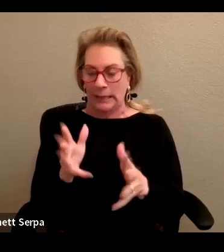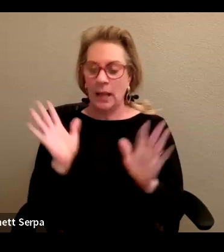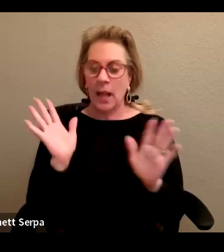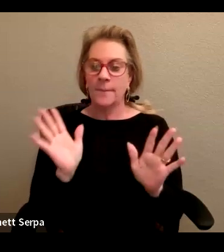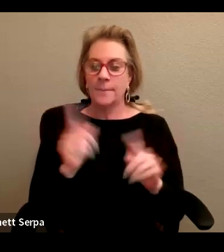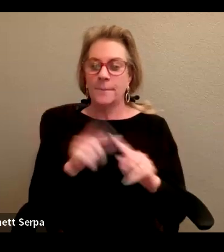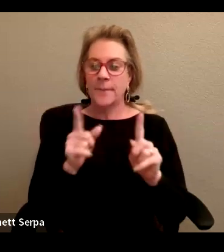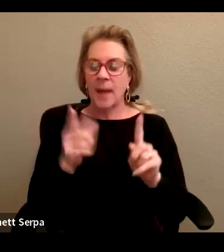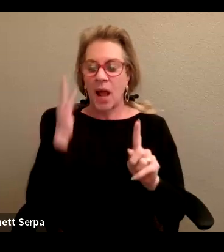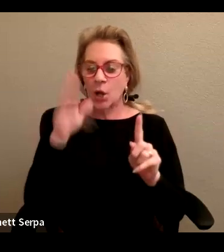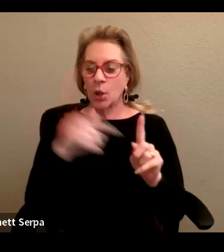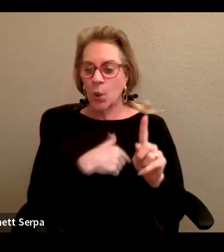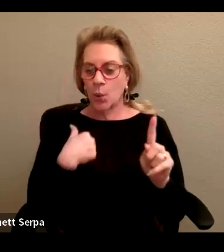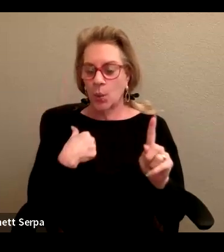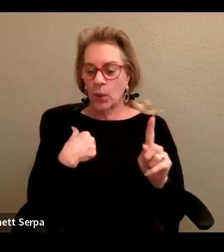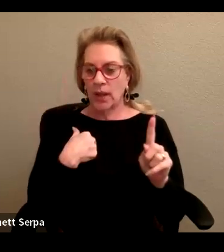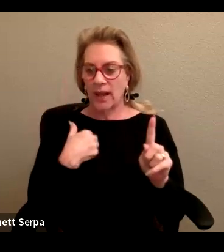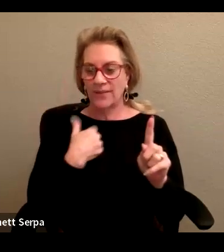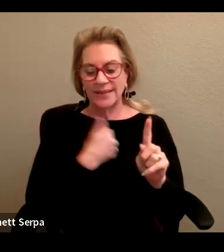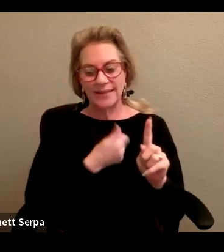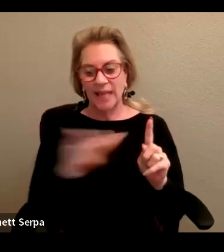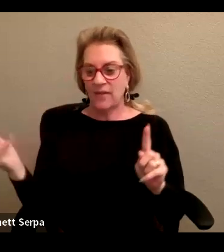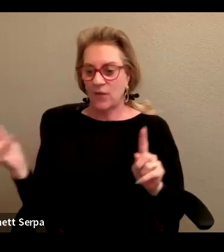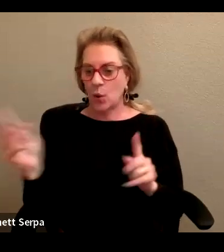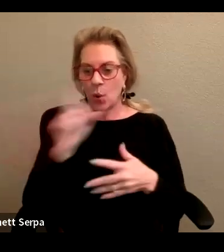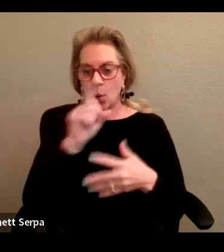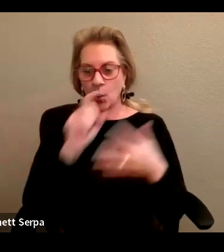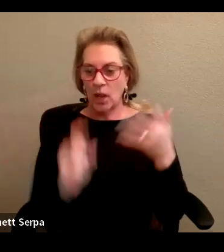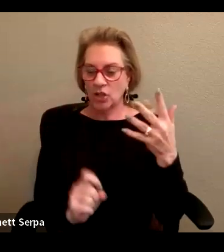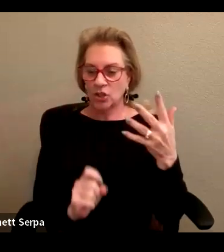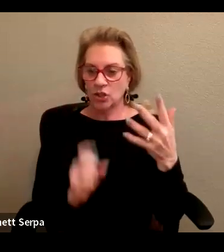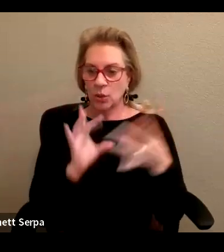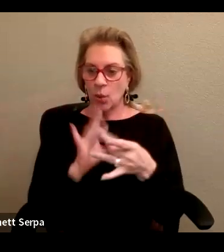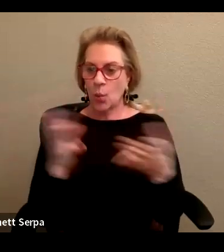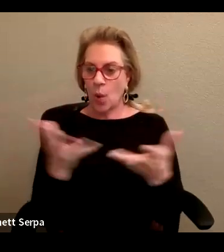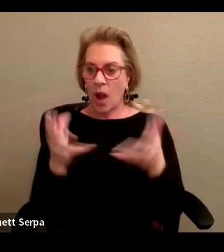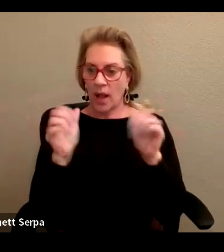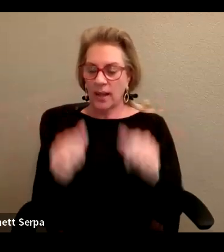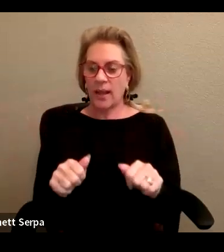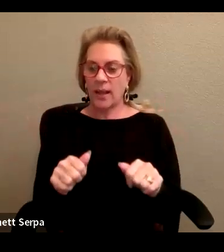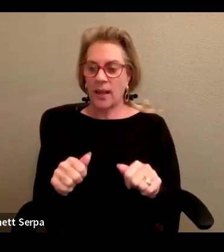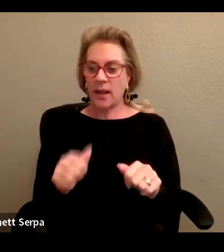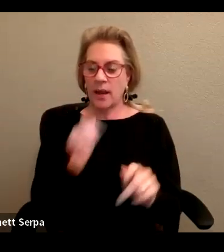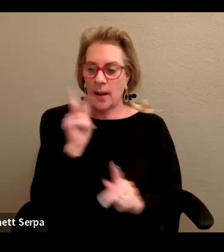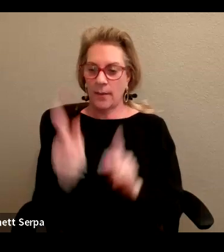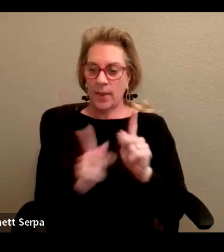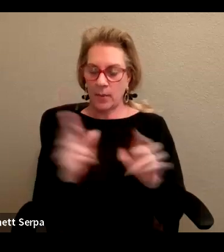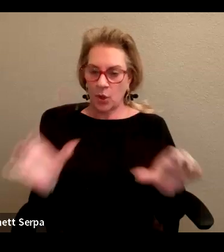I know that we got a number of questions about what can folks do for families what